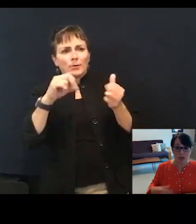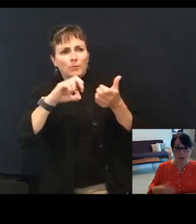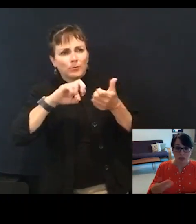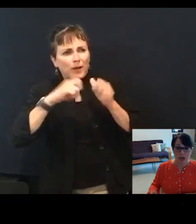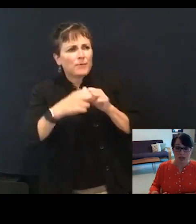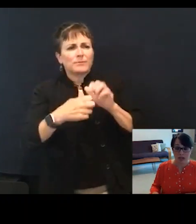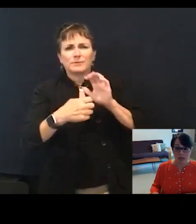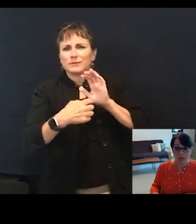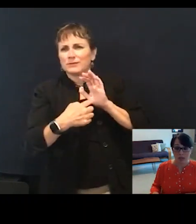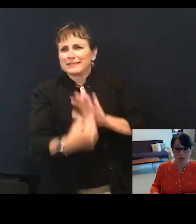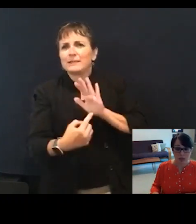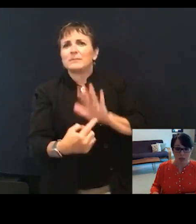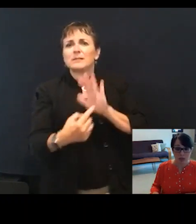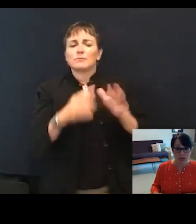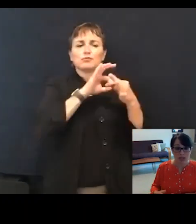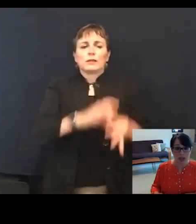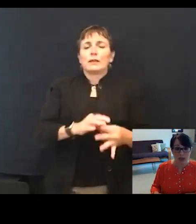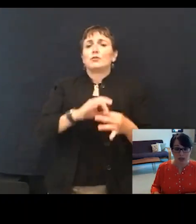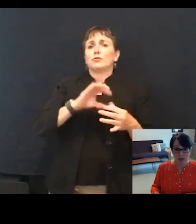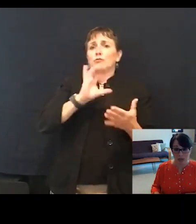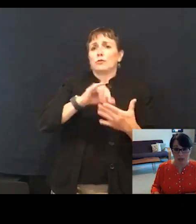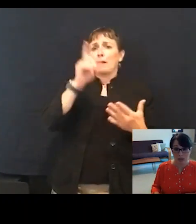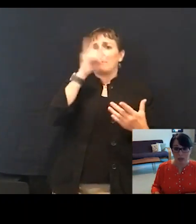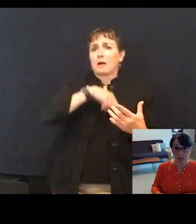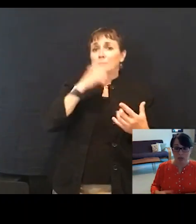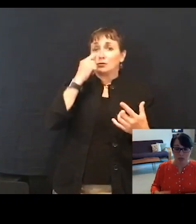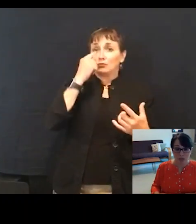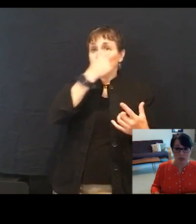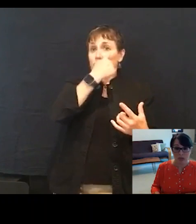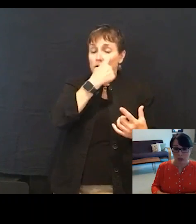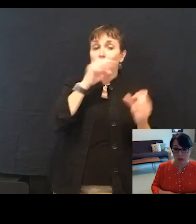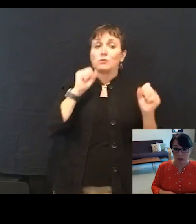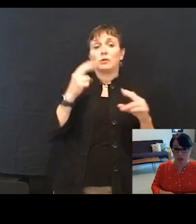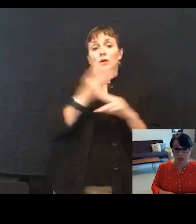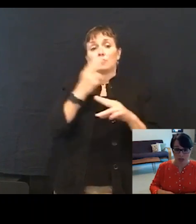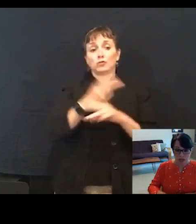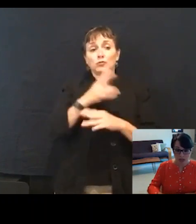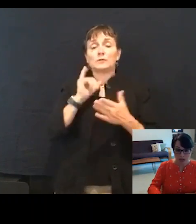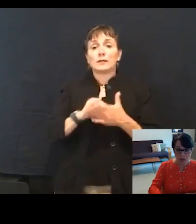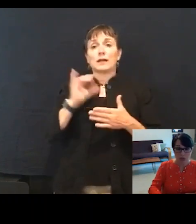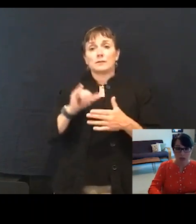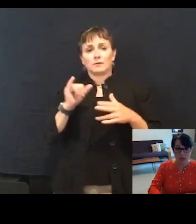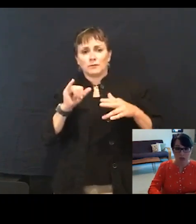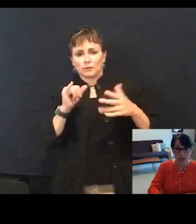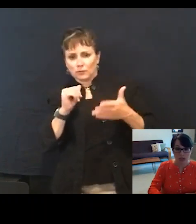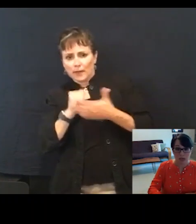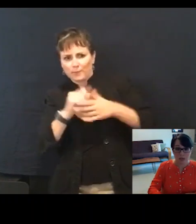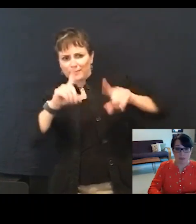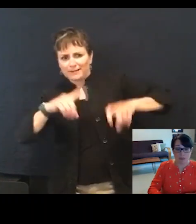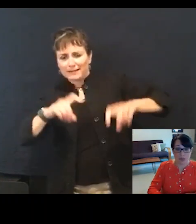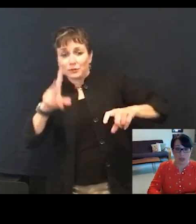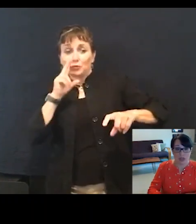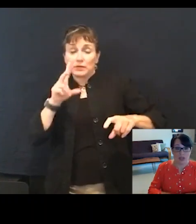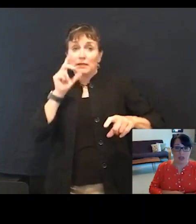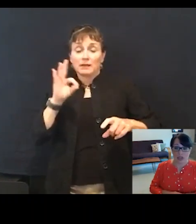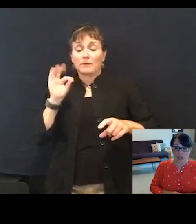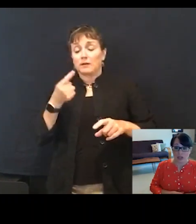could possibly be used as an outcome measure to evaluate whether or not our gene therapy would be effective.